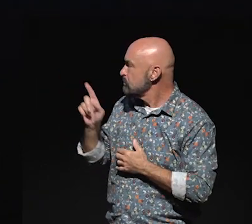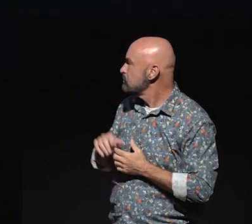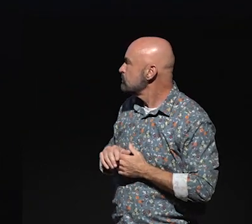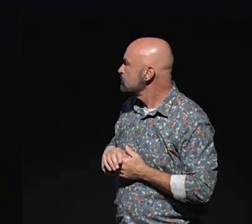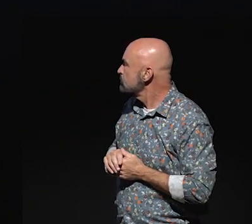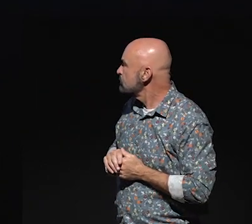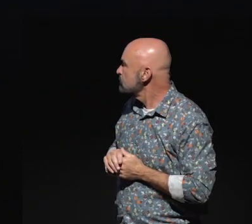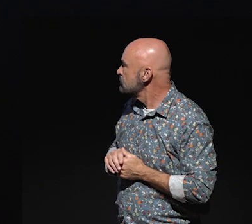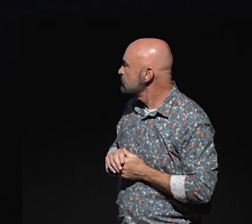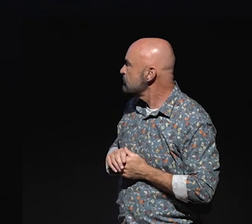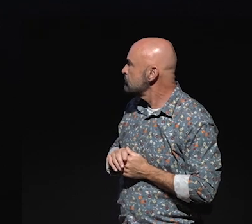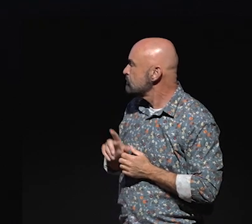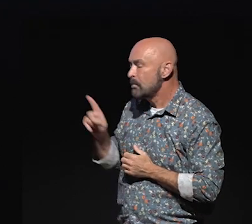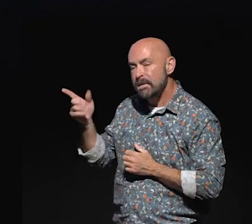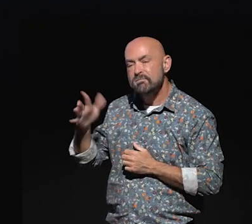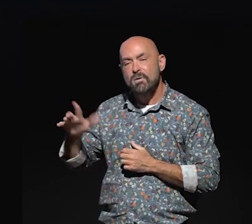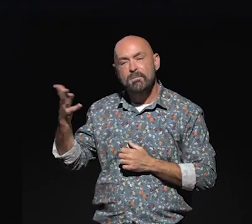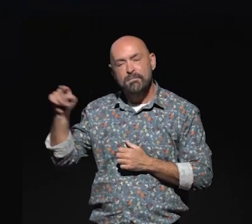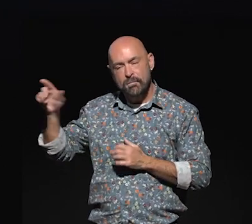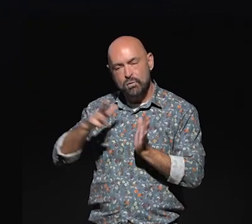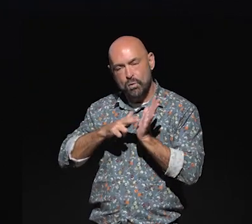This is the Norton Simon picture.